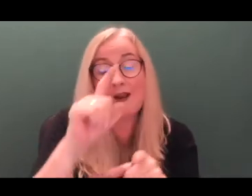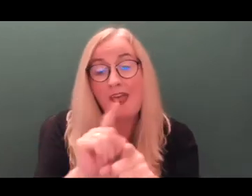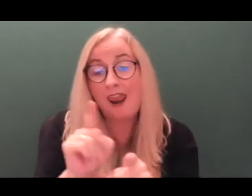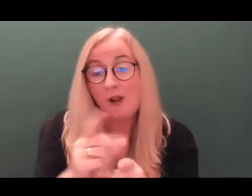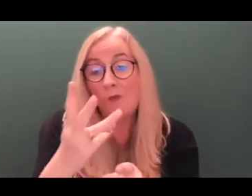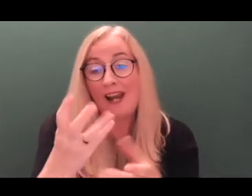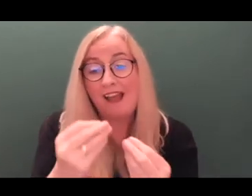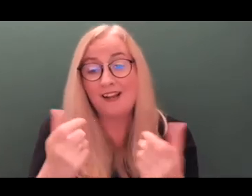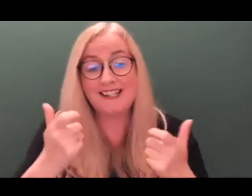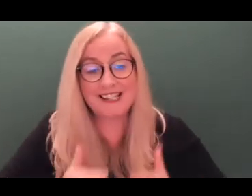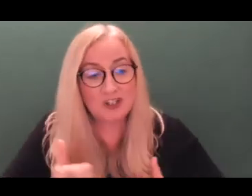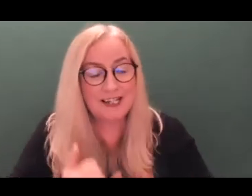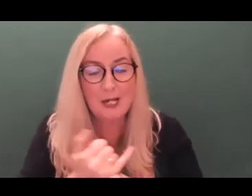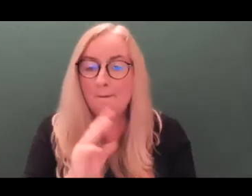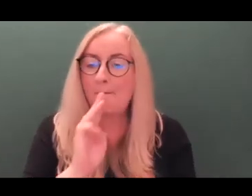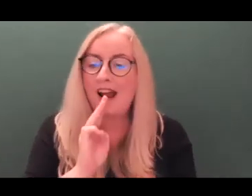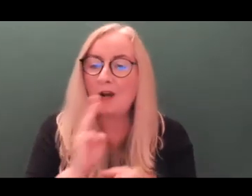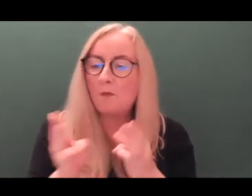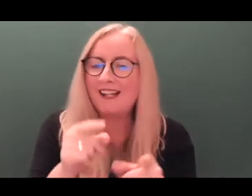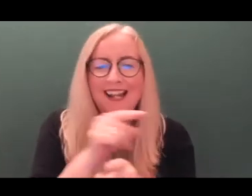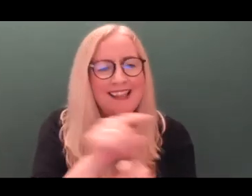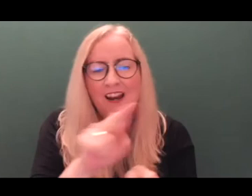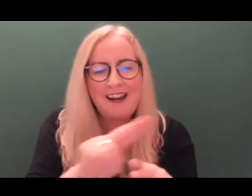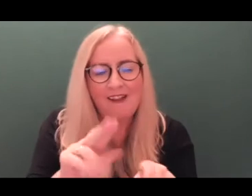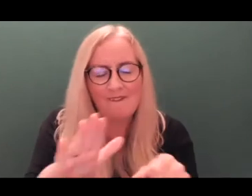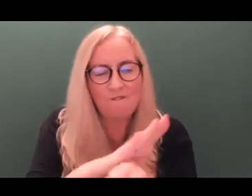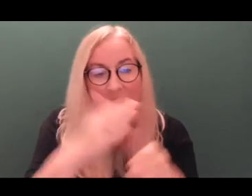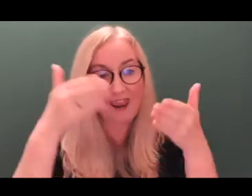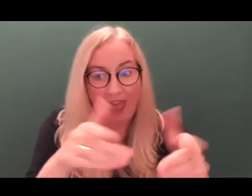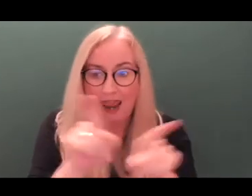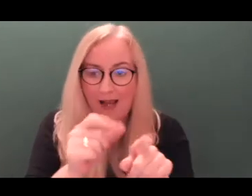private practice and they're not going to be fully dedicated like my office or Alice's office is.